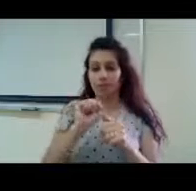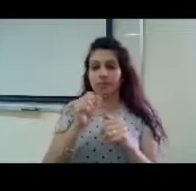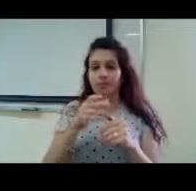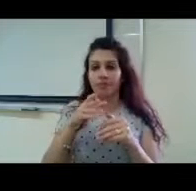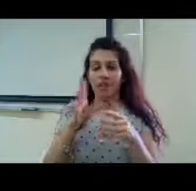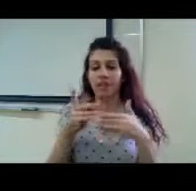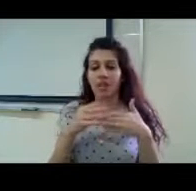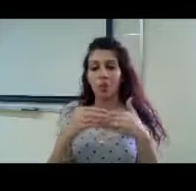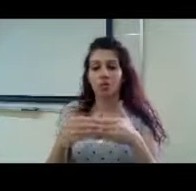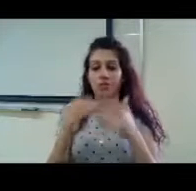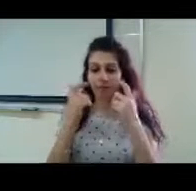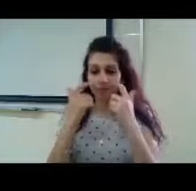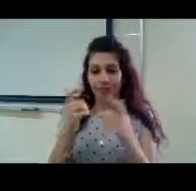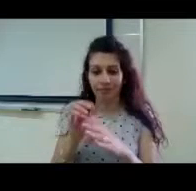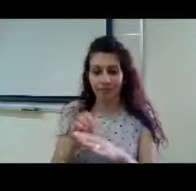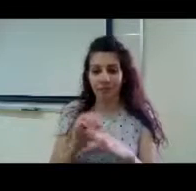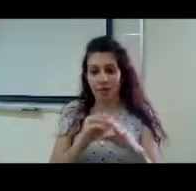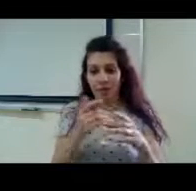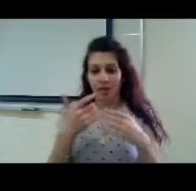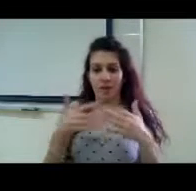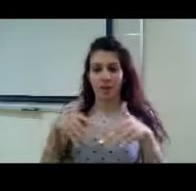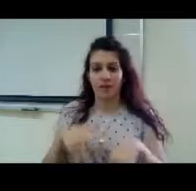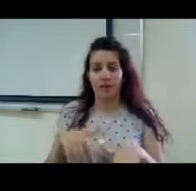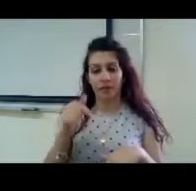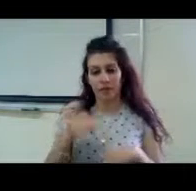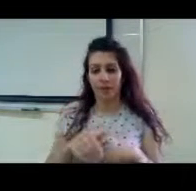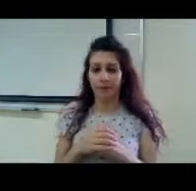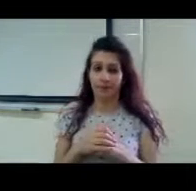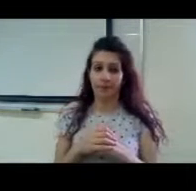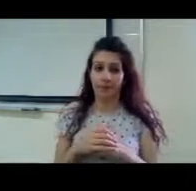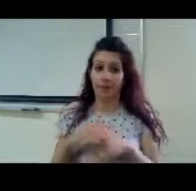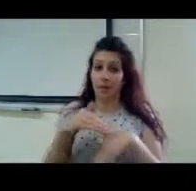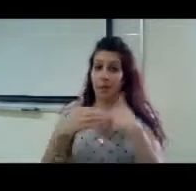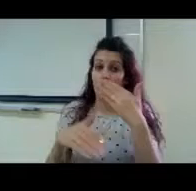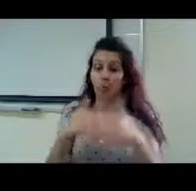curricula in order to be used in the colibri platform offline and we've added